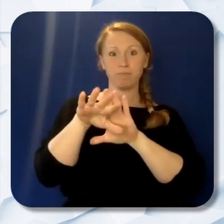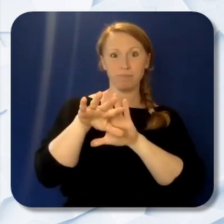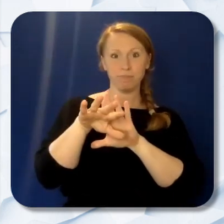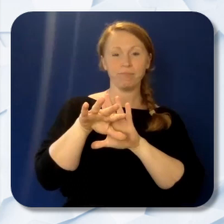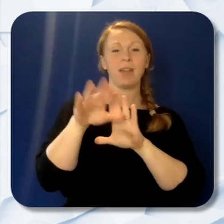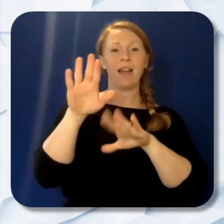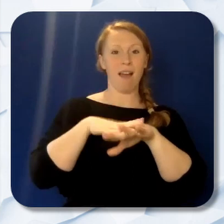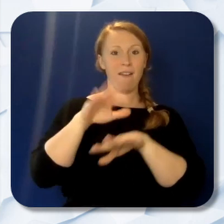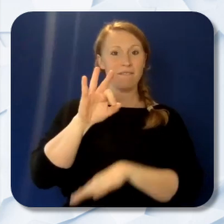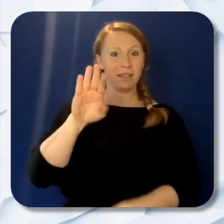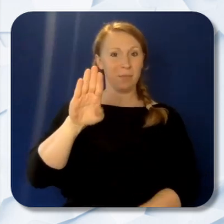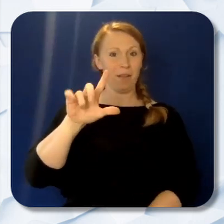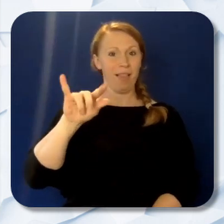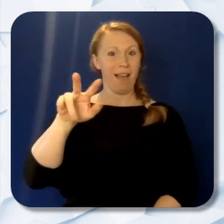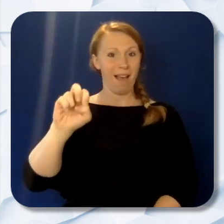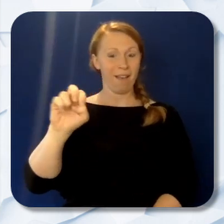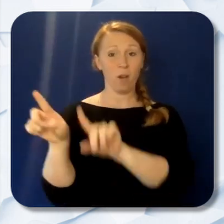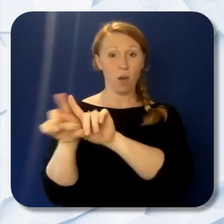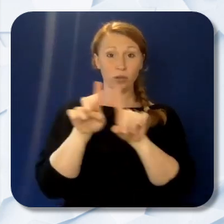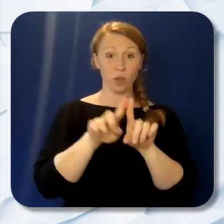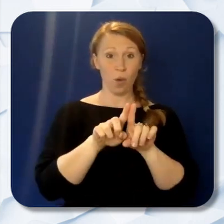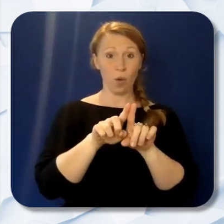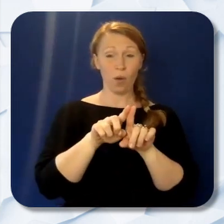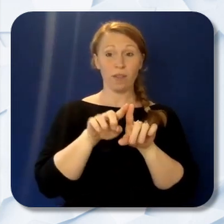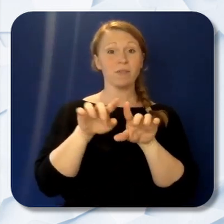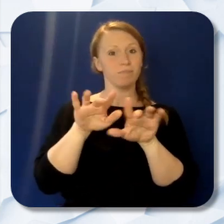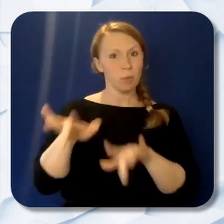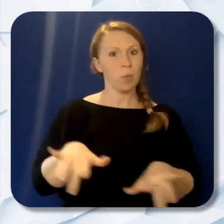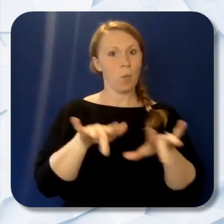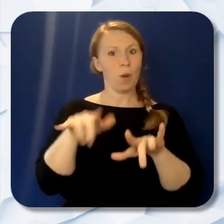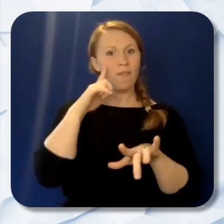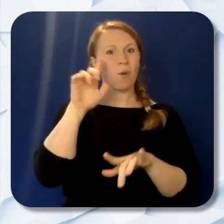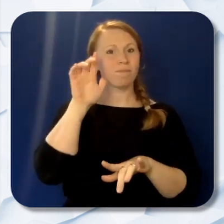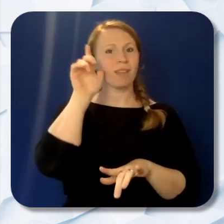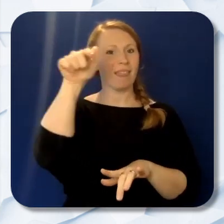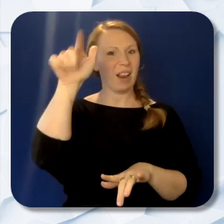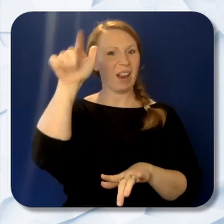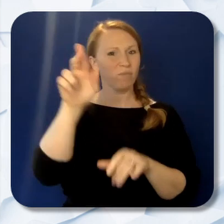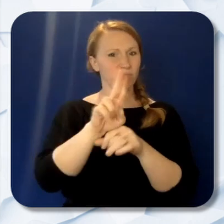and this Webinar is also being recorded. Uh for future use. Opioid. It's the fastest